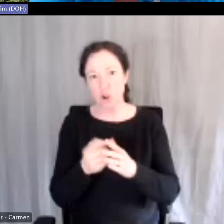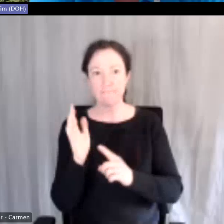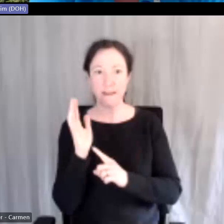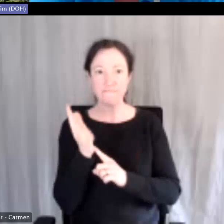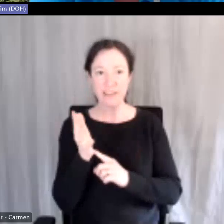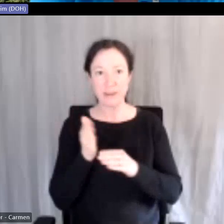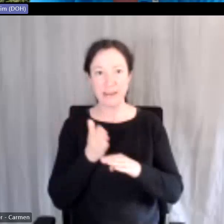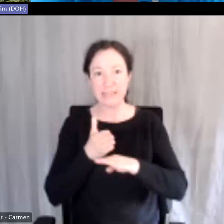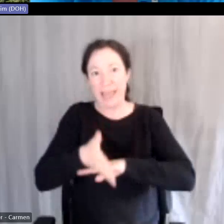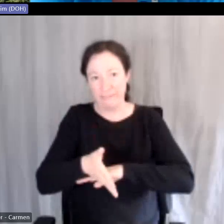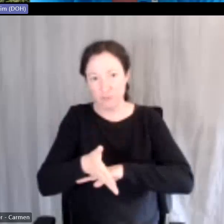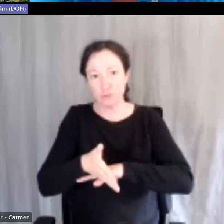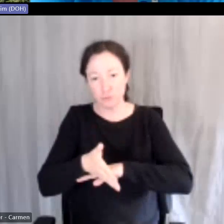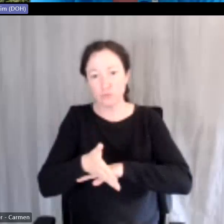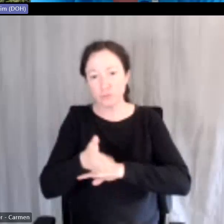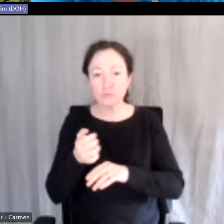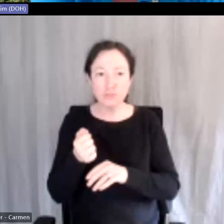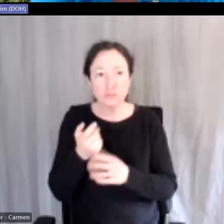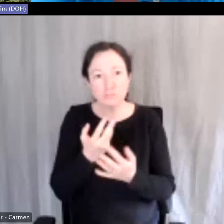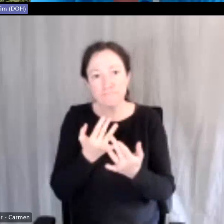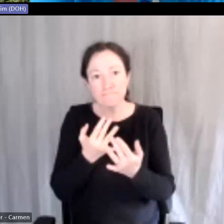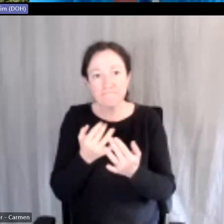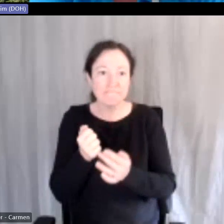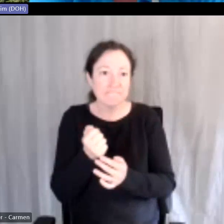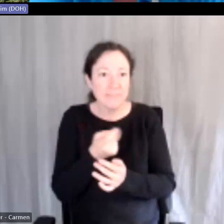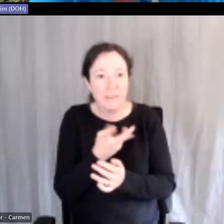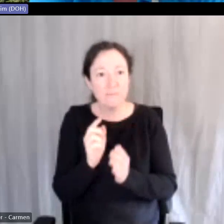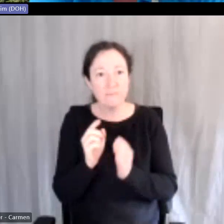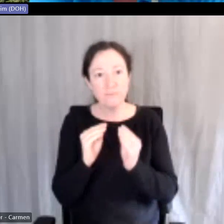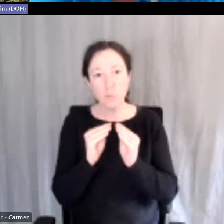we'll give it a couple more minutes and start at maybe three after today,